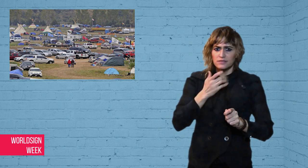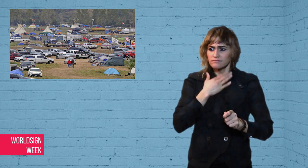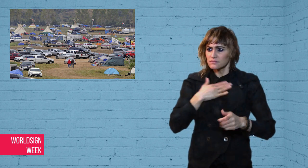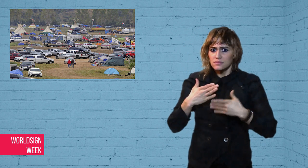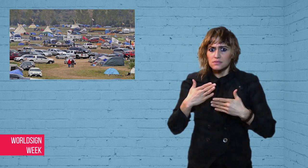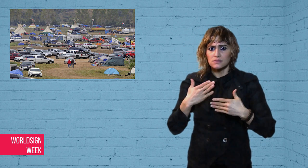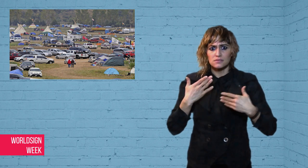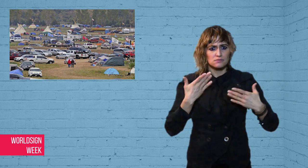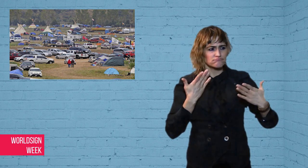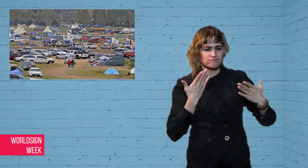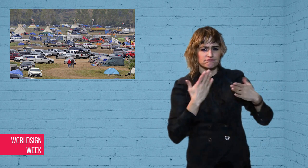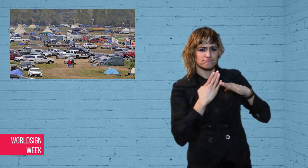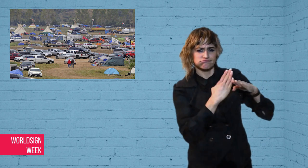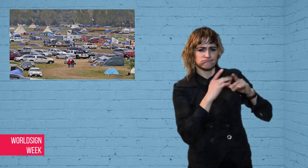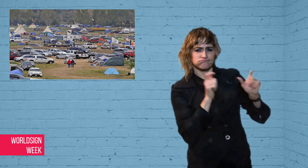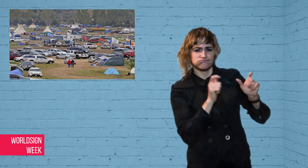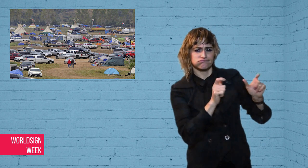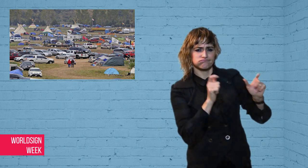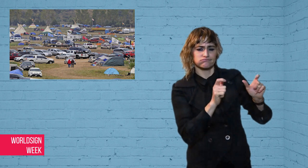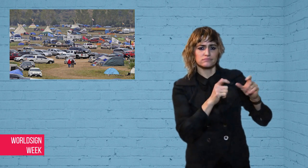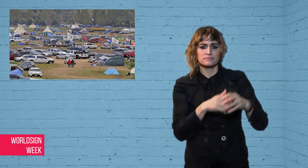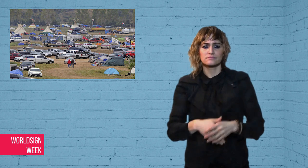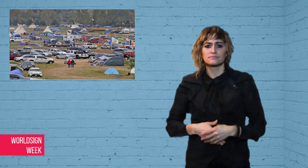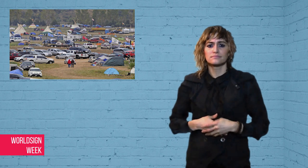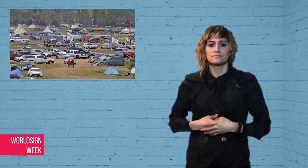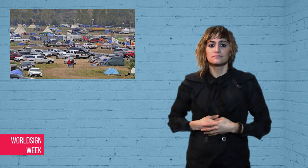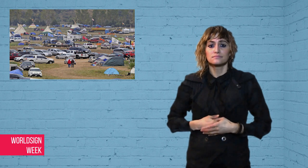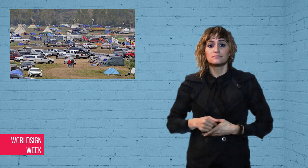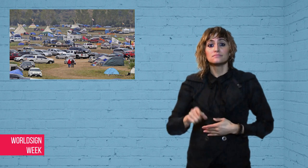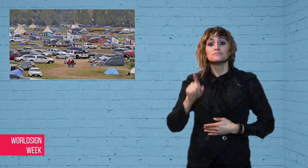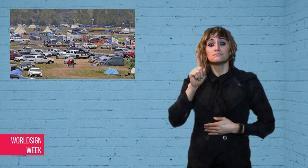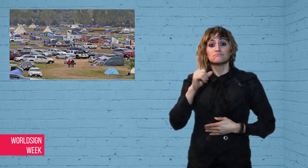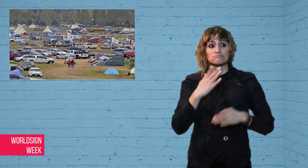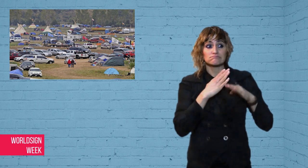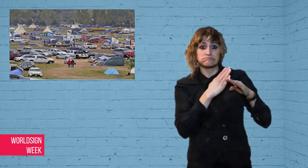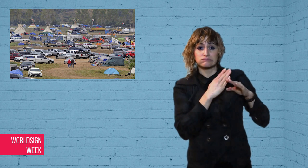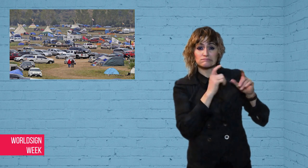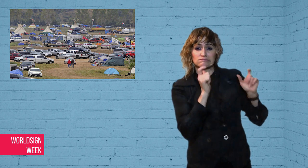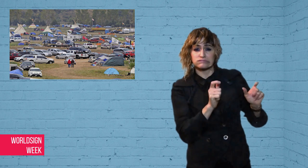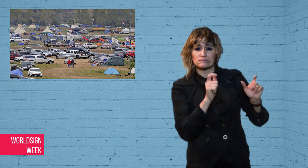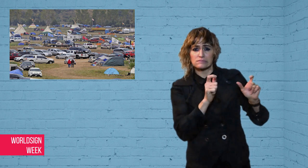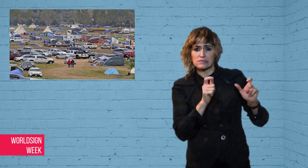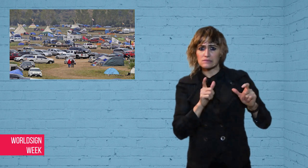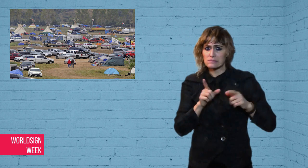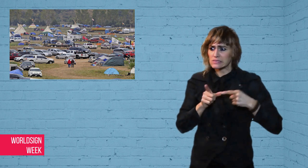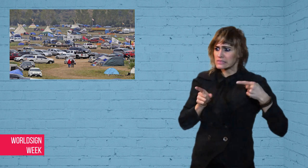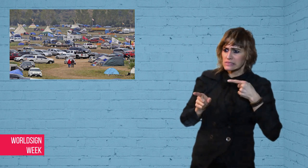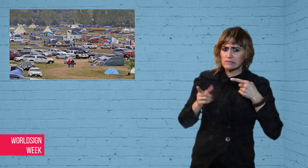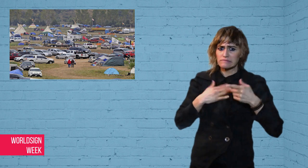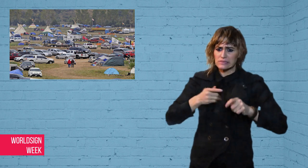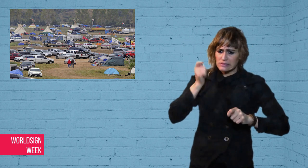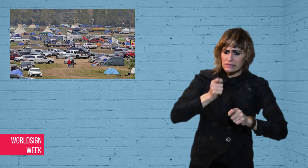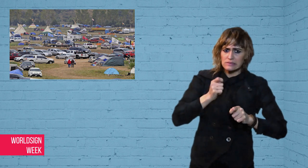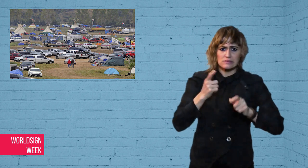of people who set up a camp blocking the